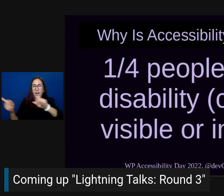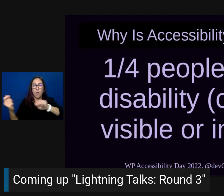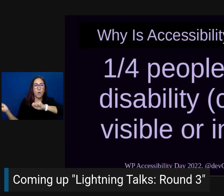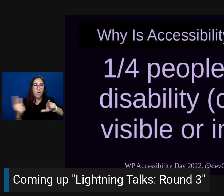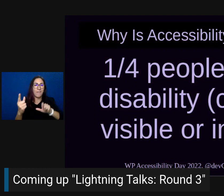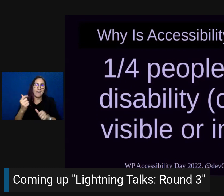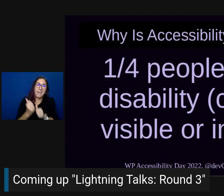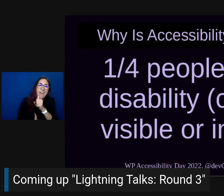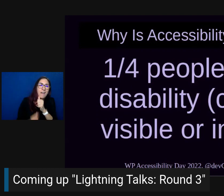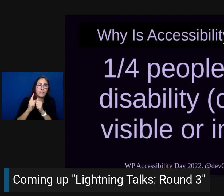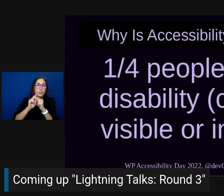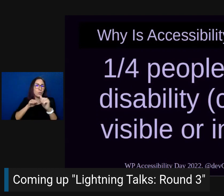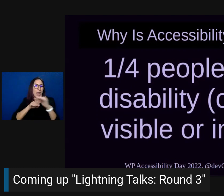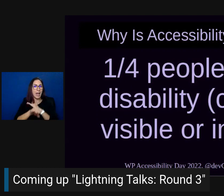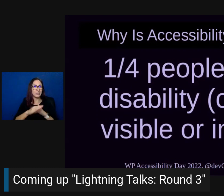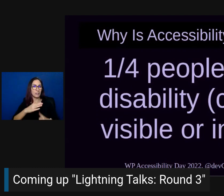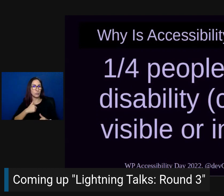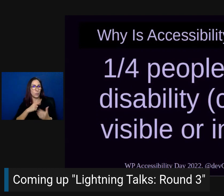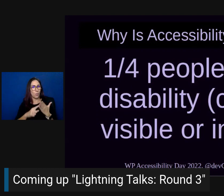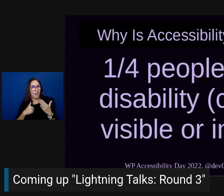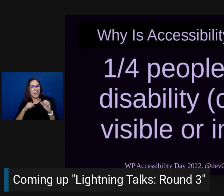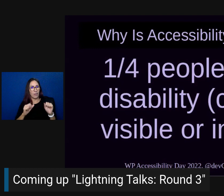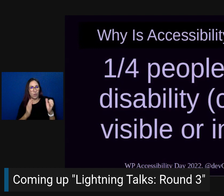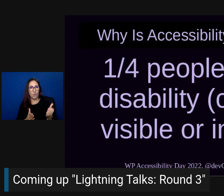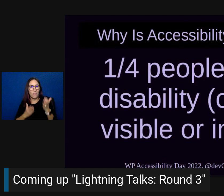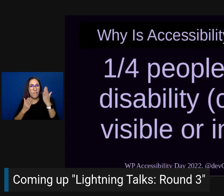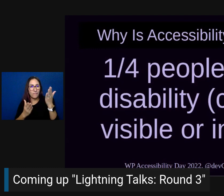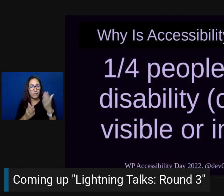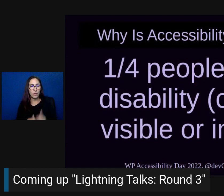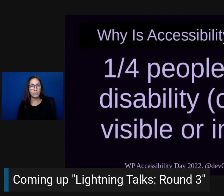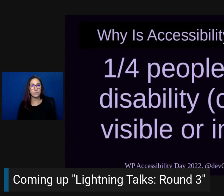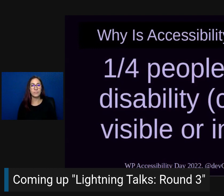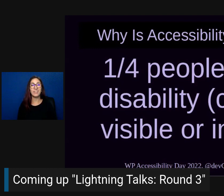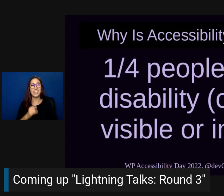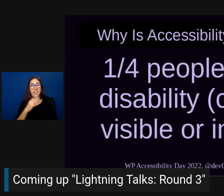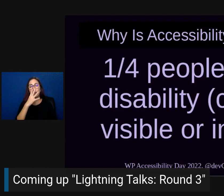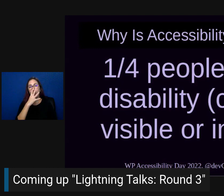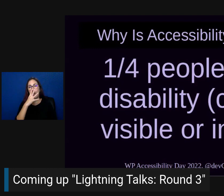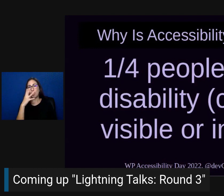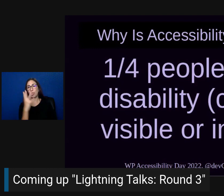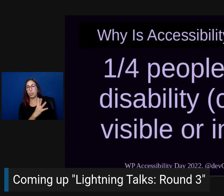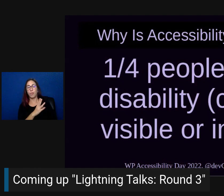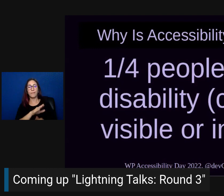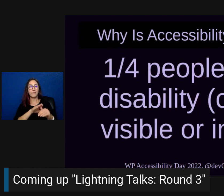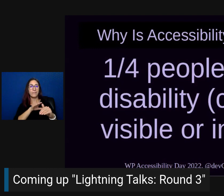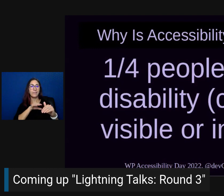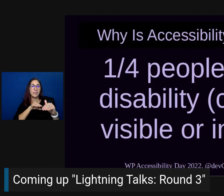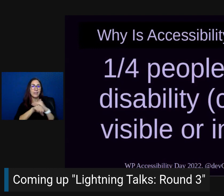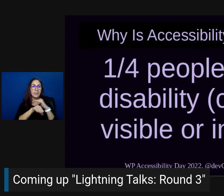If you don't include accessibility, you could not include 25%